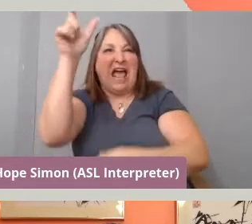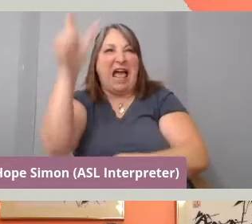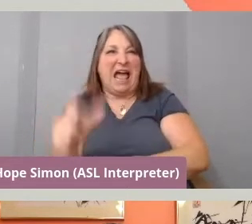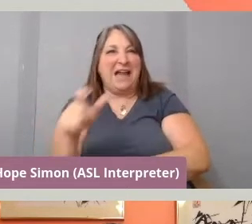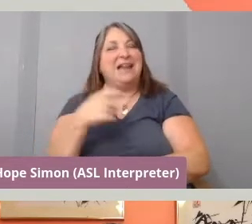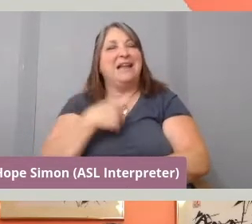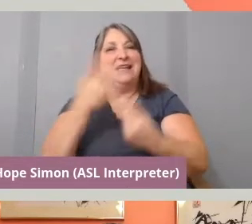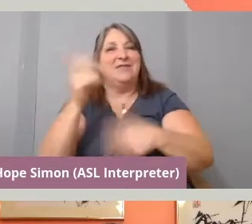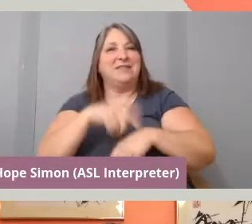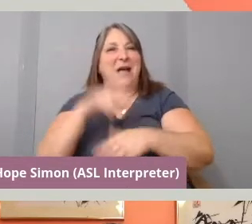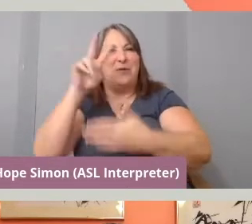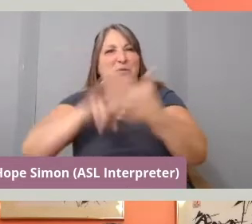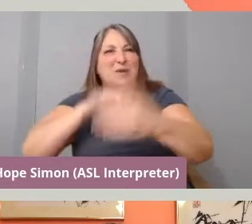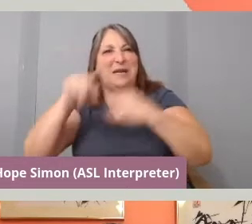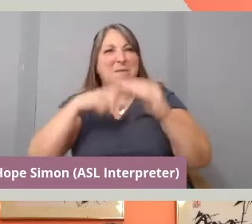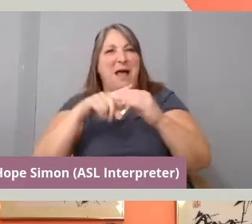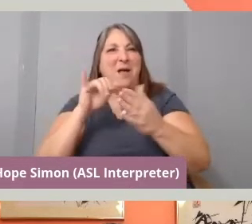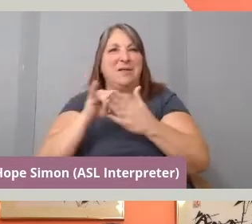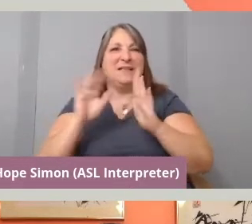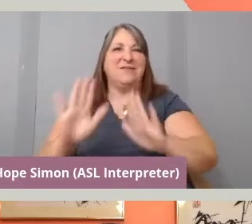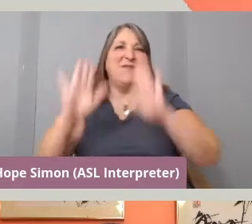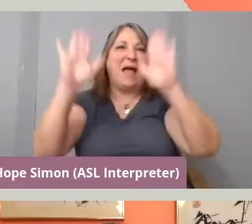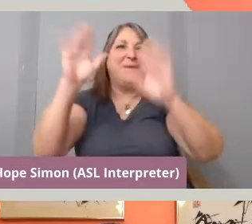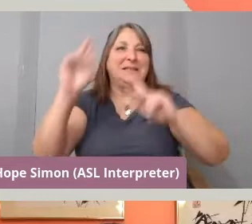and get to know them a little bit more. Faisal will you please?